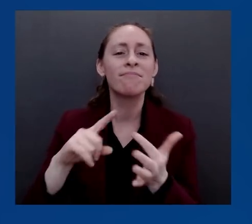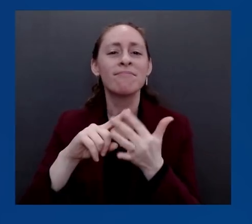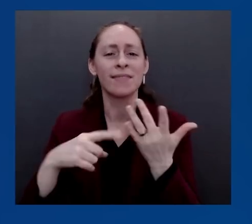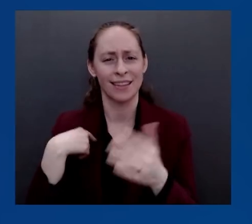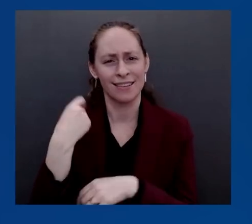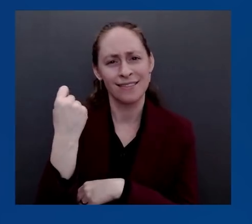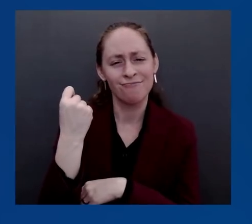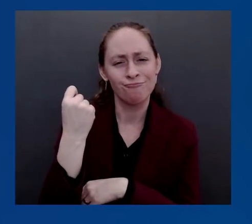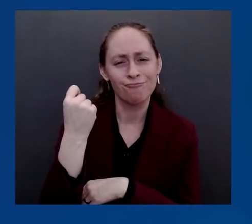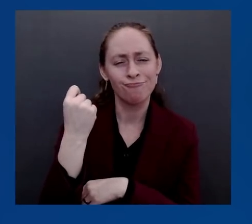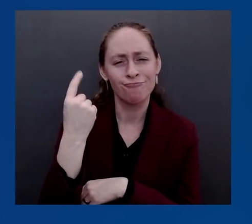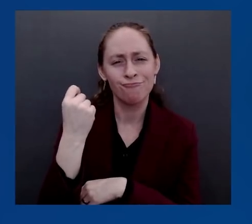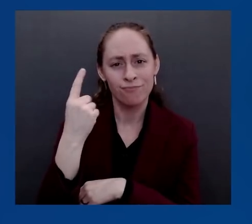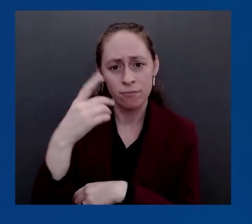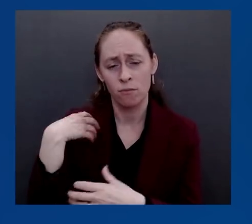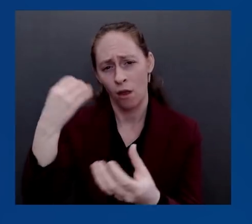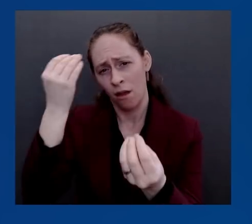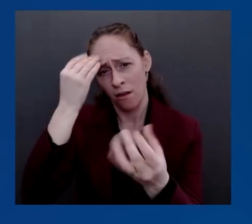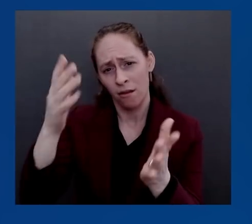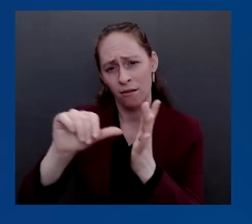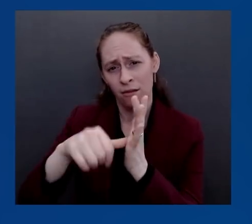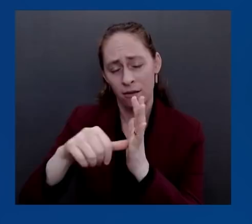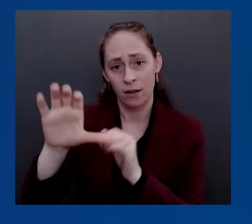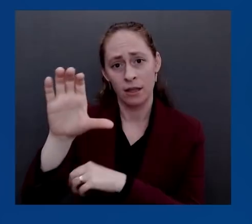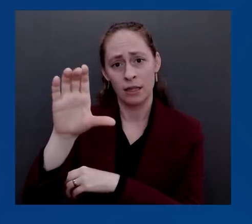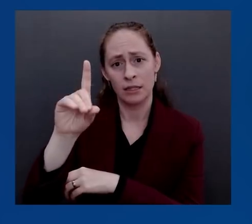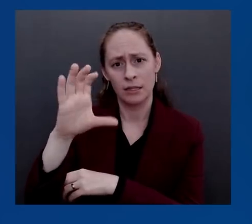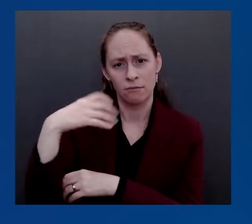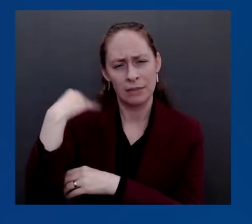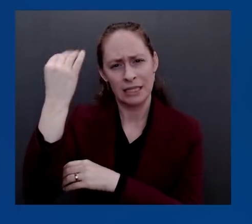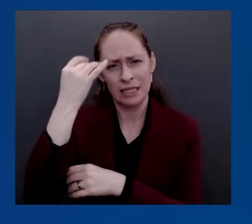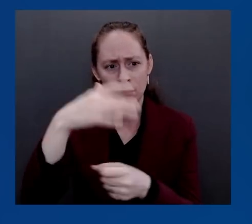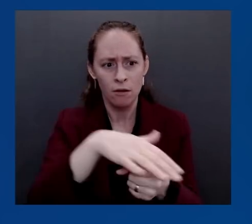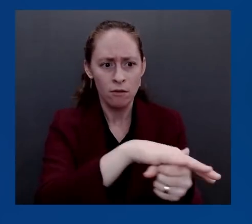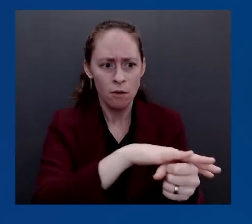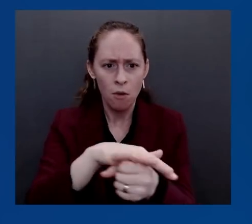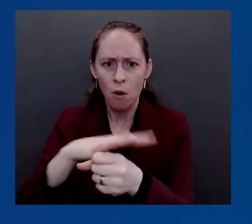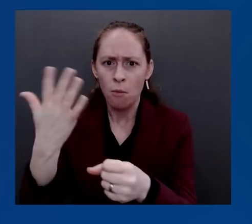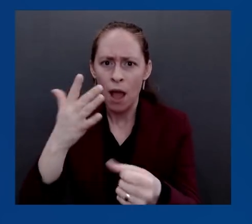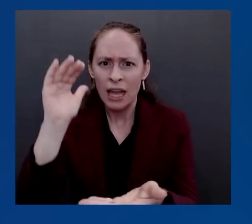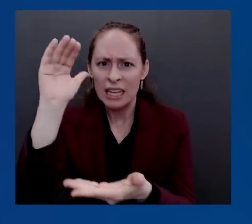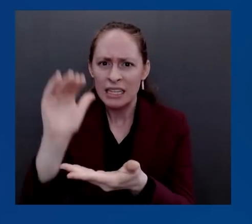community-level guidance that offers the public information they need to stay safe and protect others.